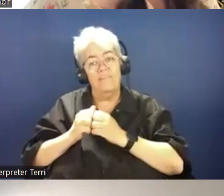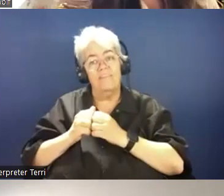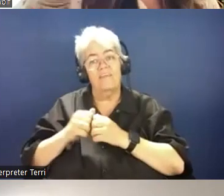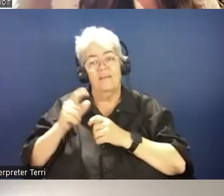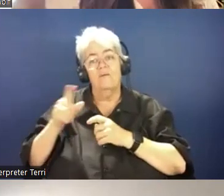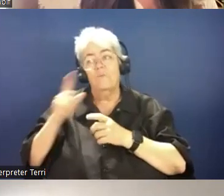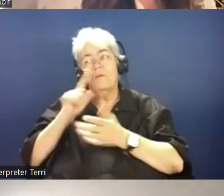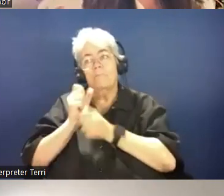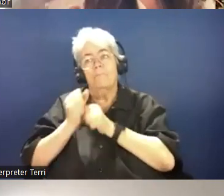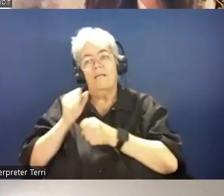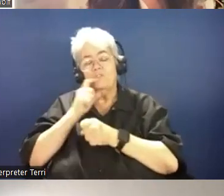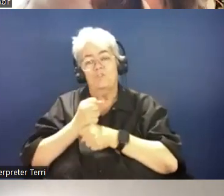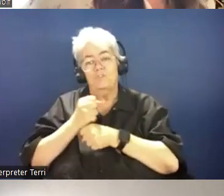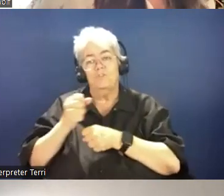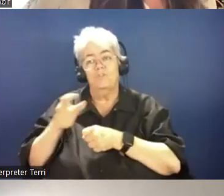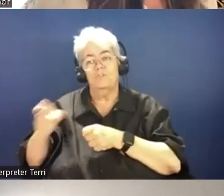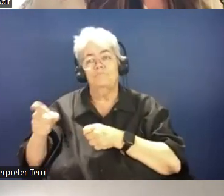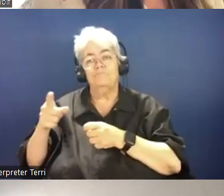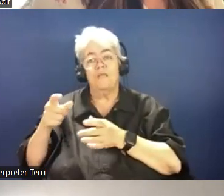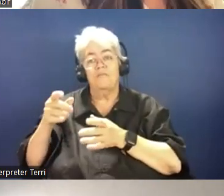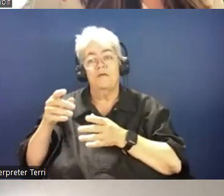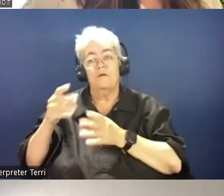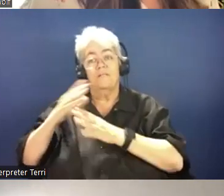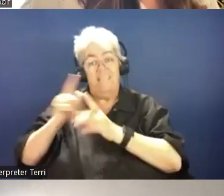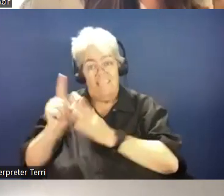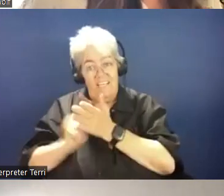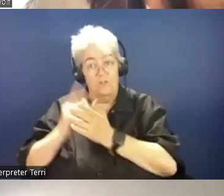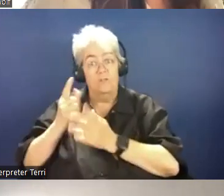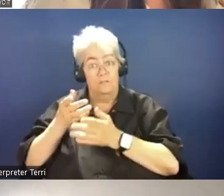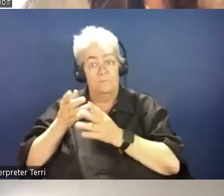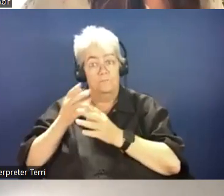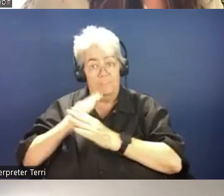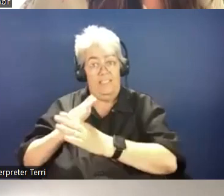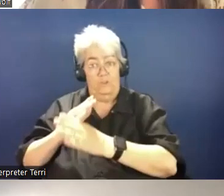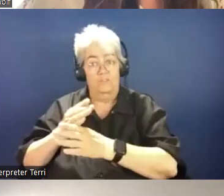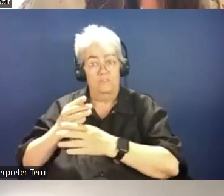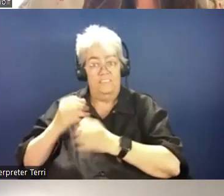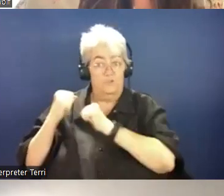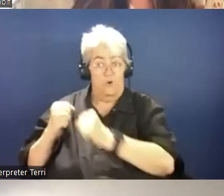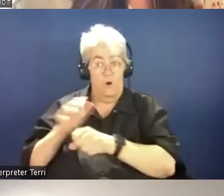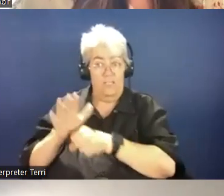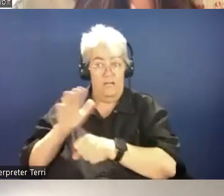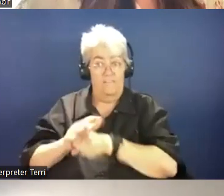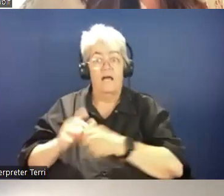removing payment barriers to care, and then the final piece in this in this trifecta is